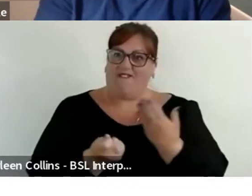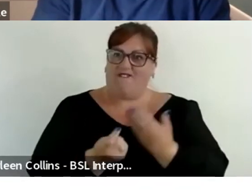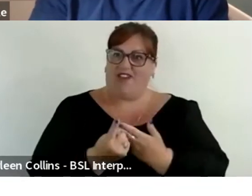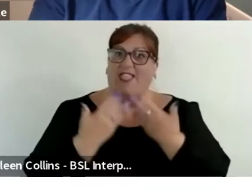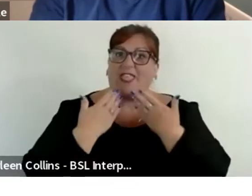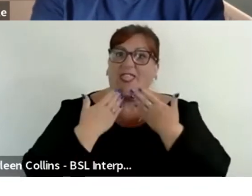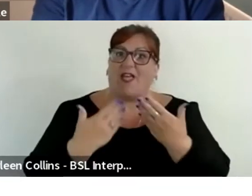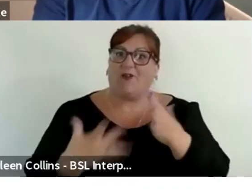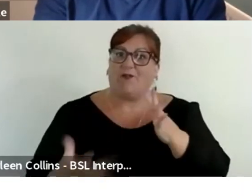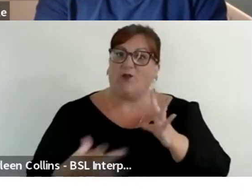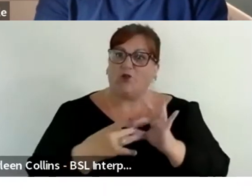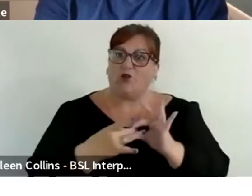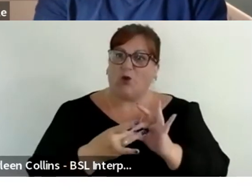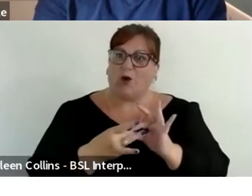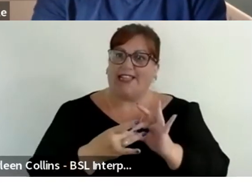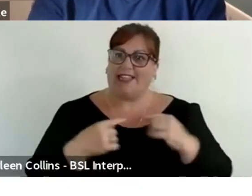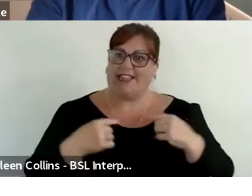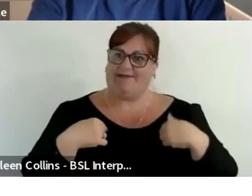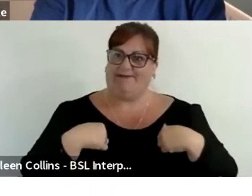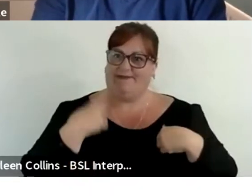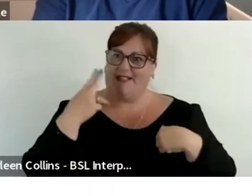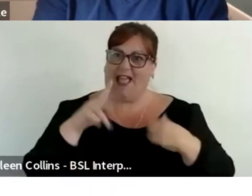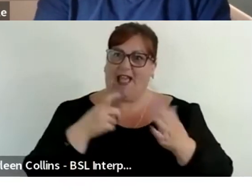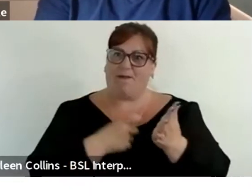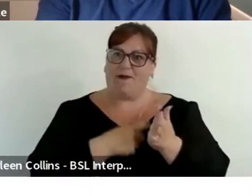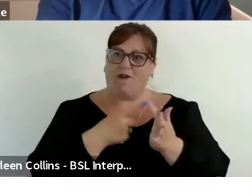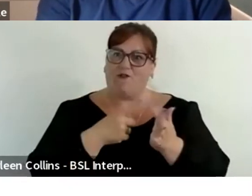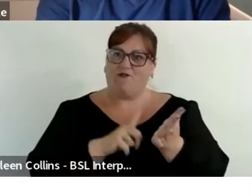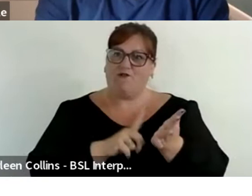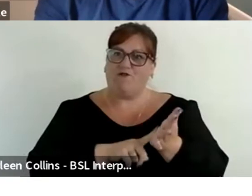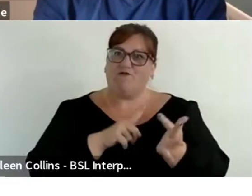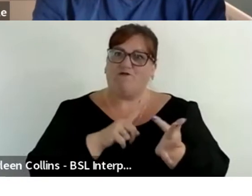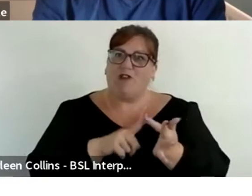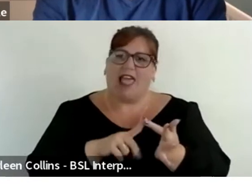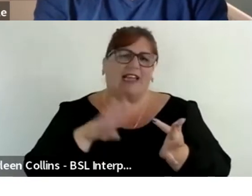I'm your host, Rele, sounds like Pele , but with an "R".